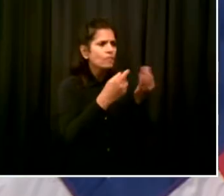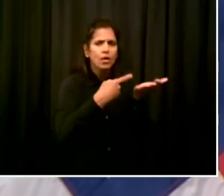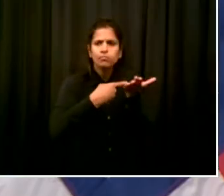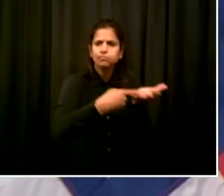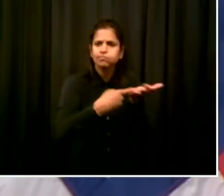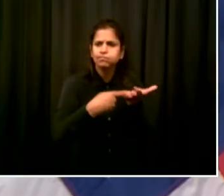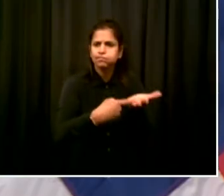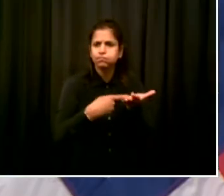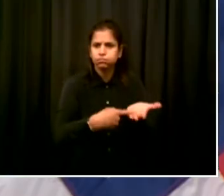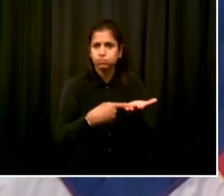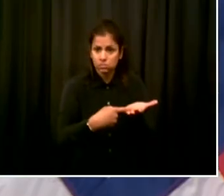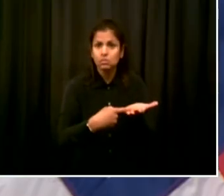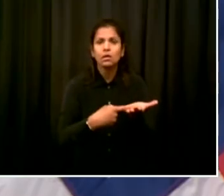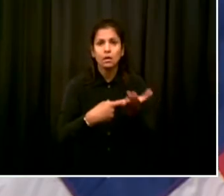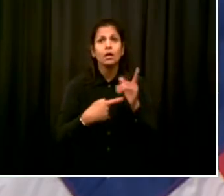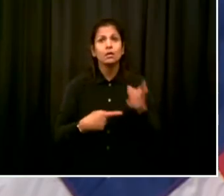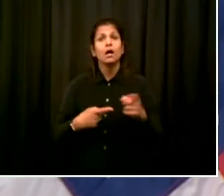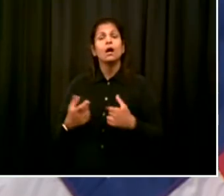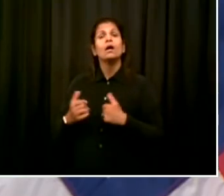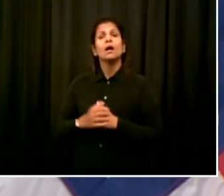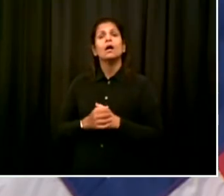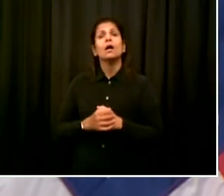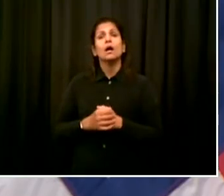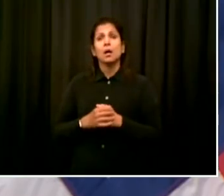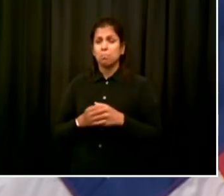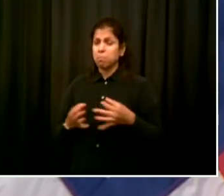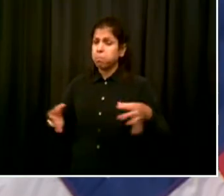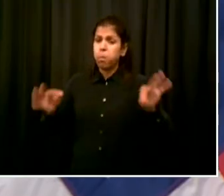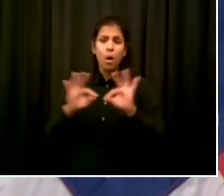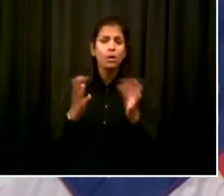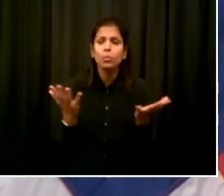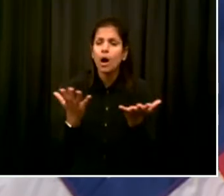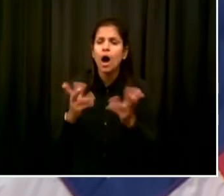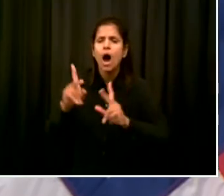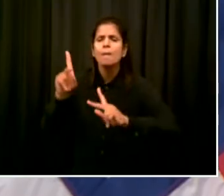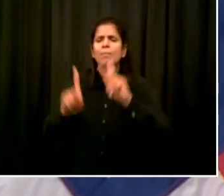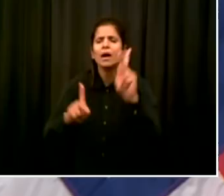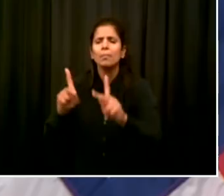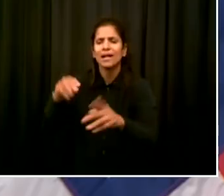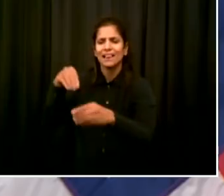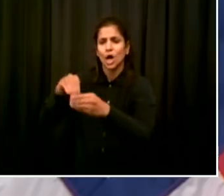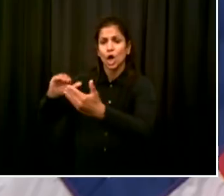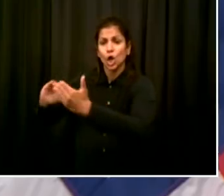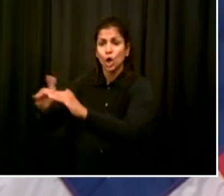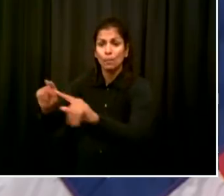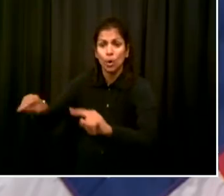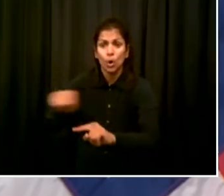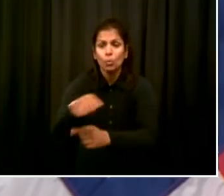WE ARE ALL IN THIS TOGETHER. WE'RE GOING TO BE PULLING THE